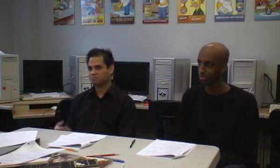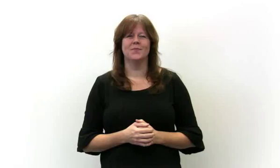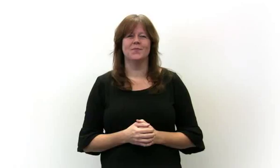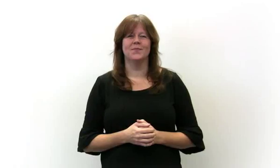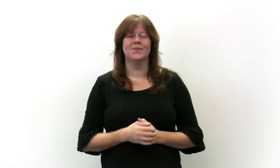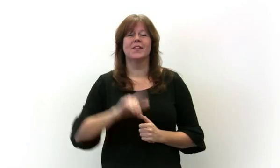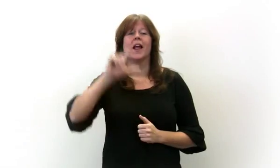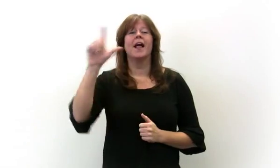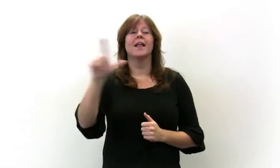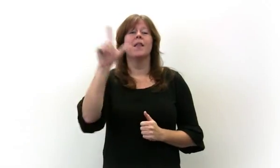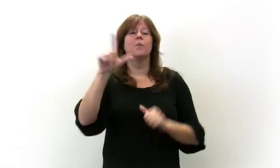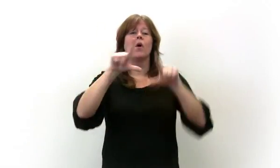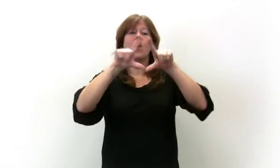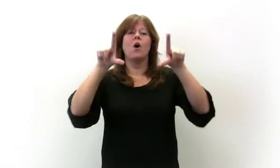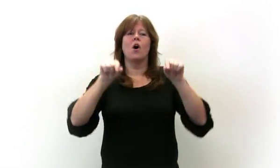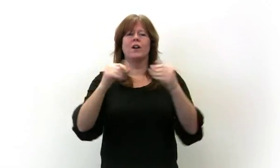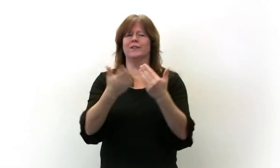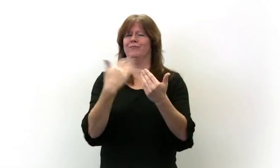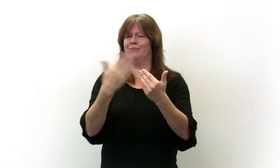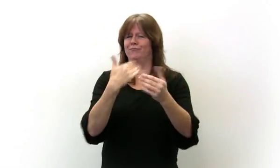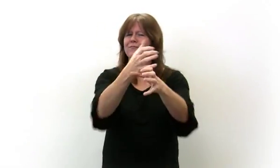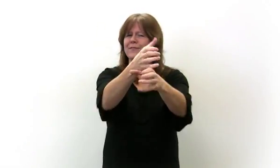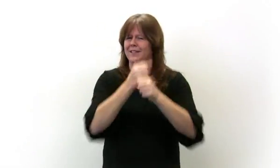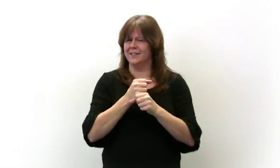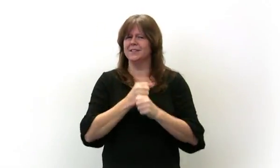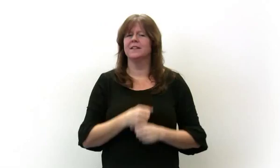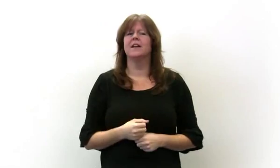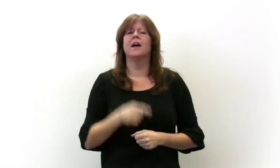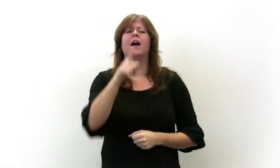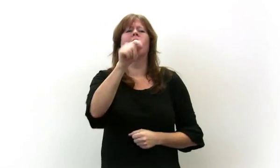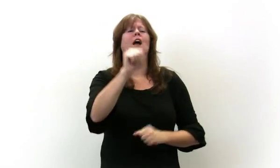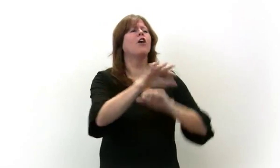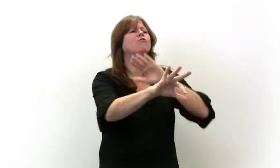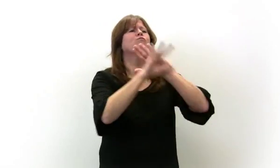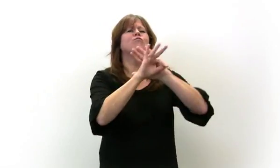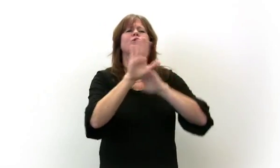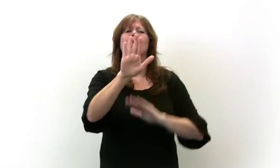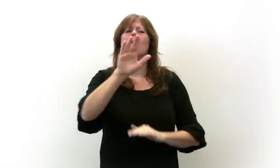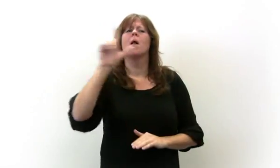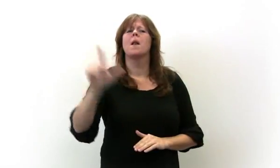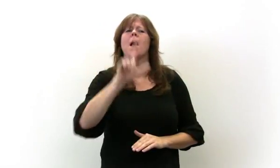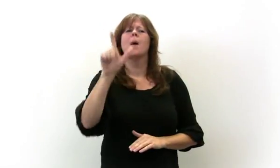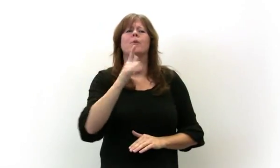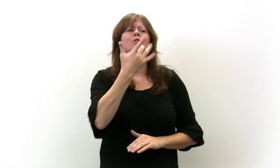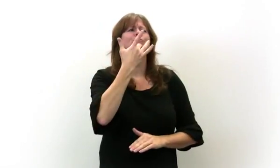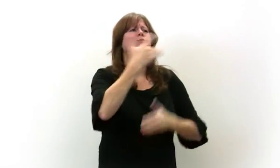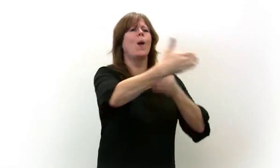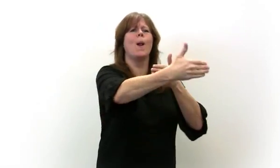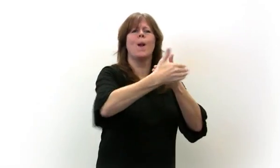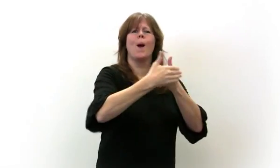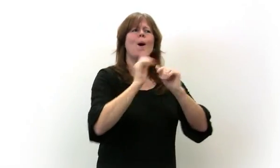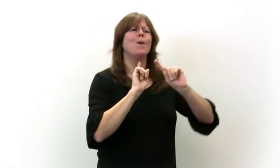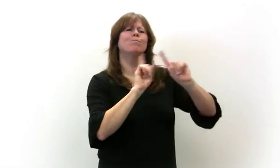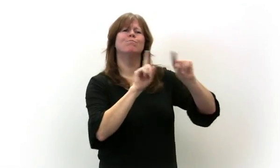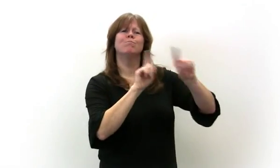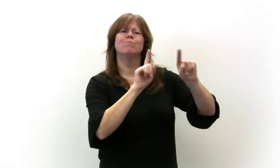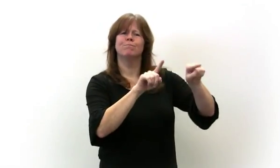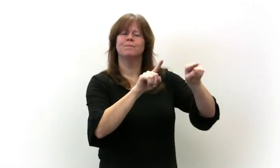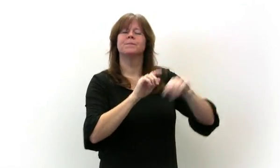A library card is easy to get. Find your local library and you can apply for a card.